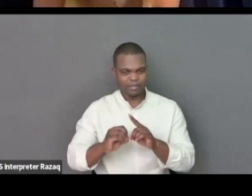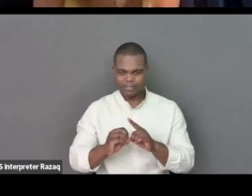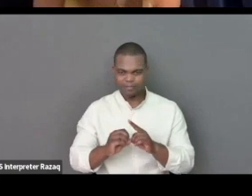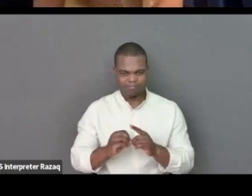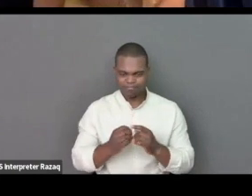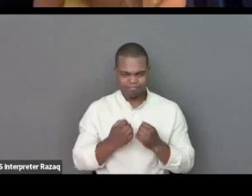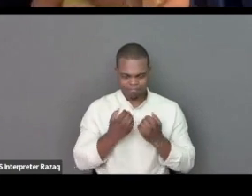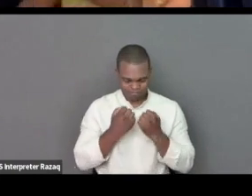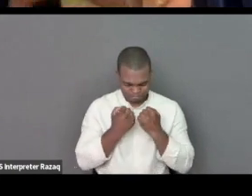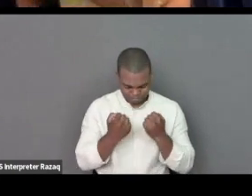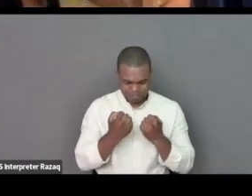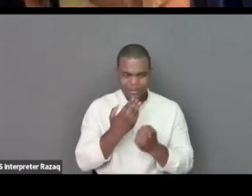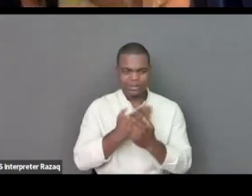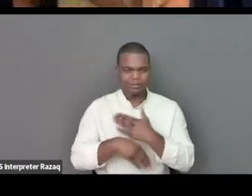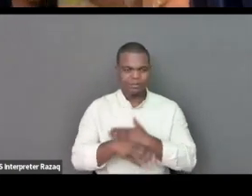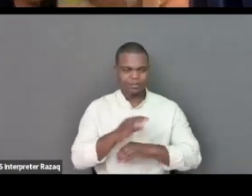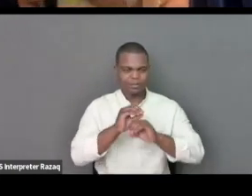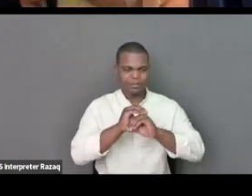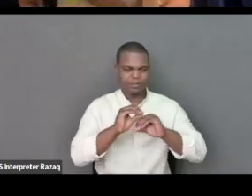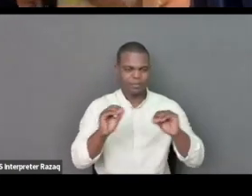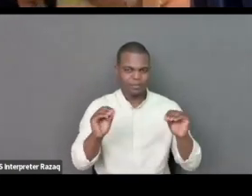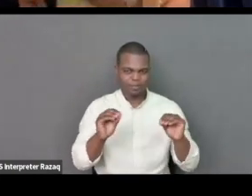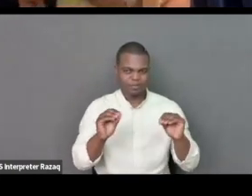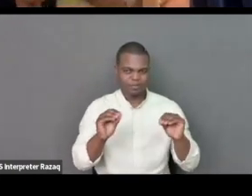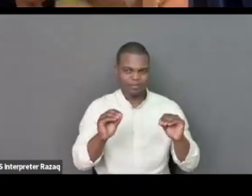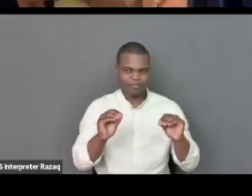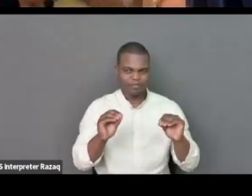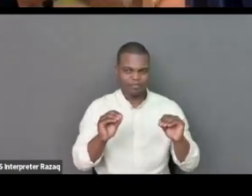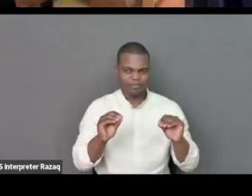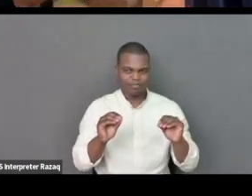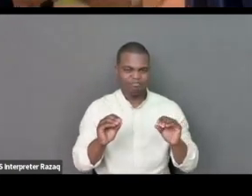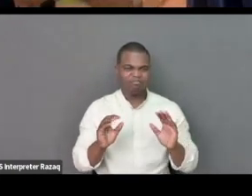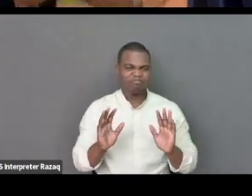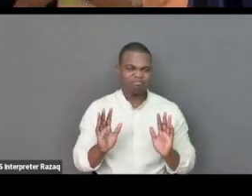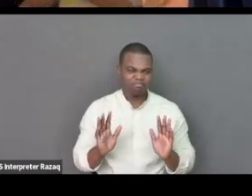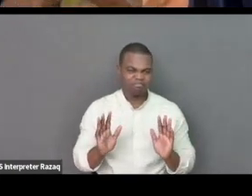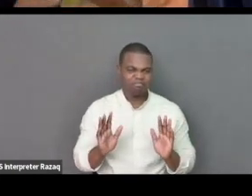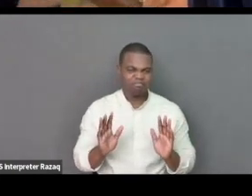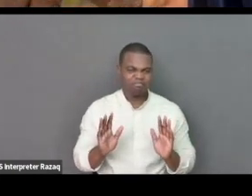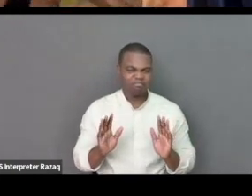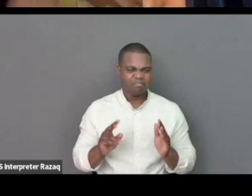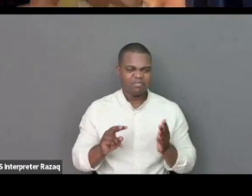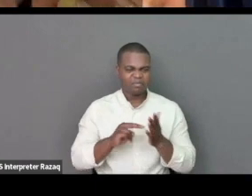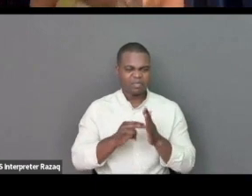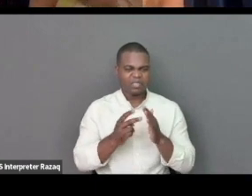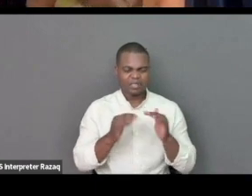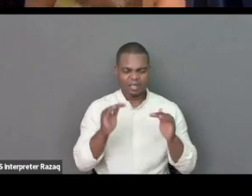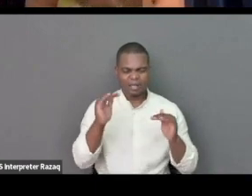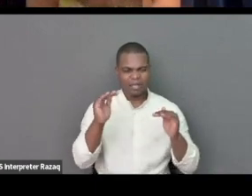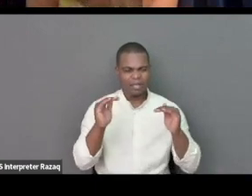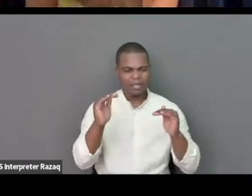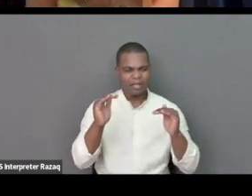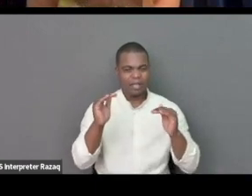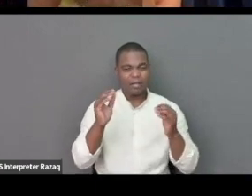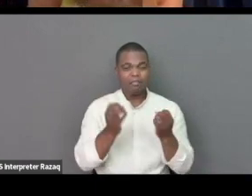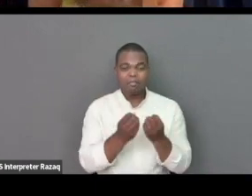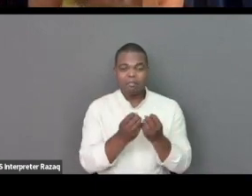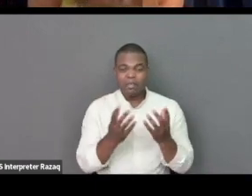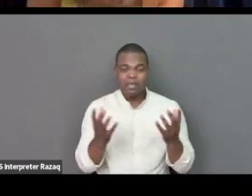disability. So, close to the percentage of people claiming to represent a disabled person's organization. And often, we see